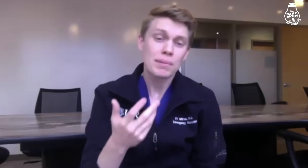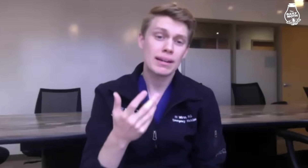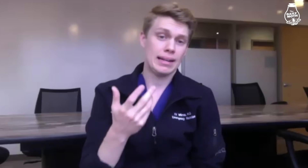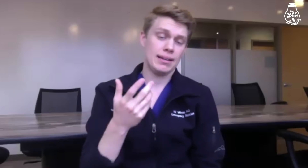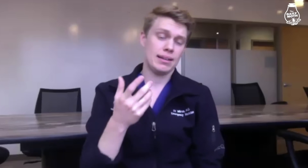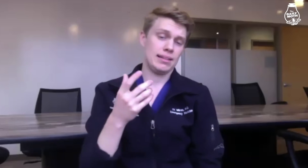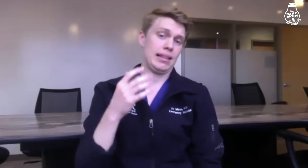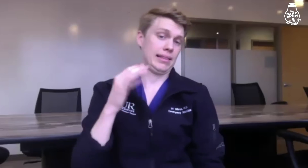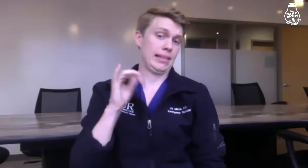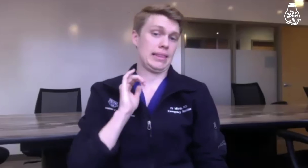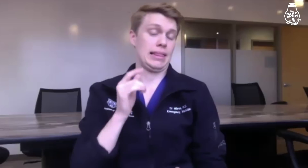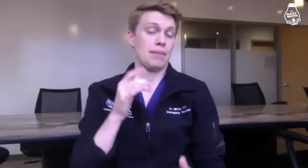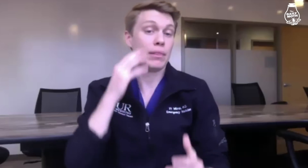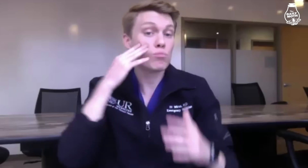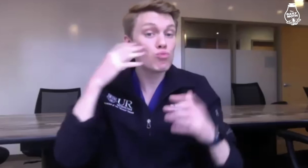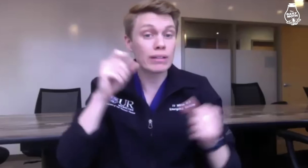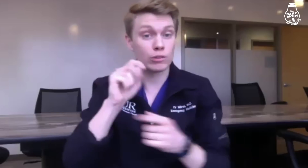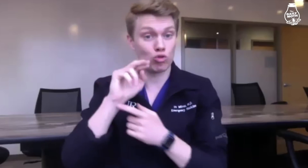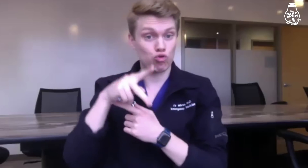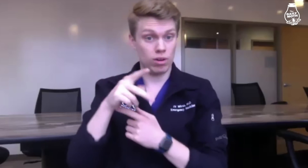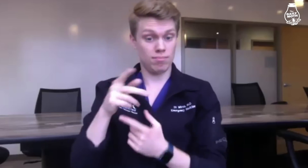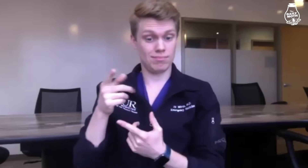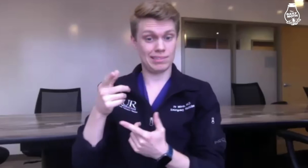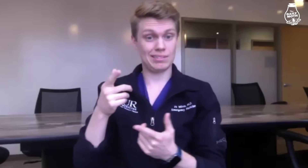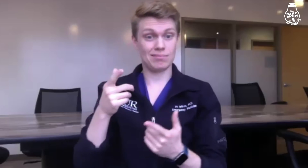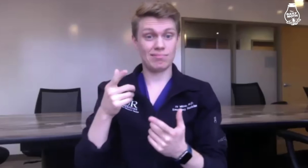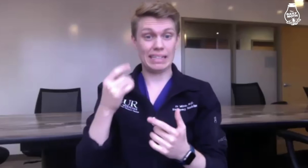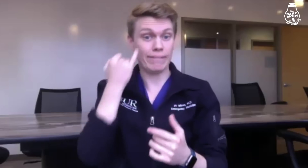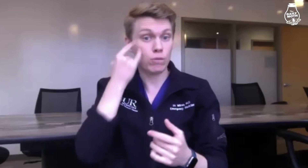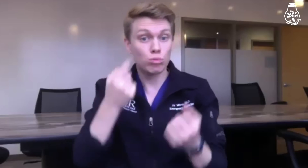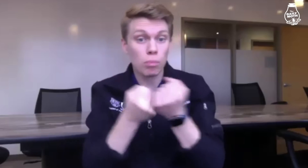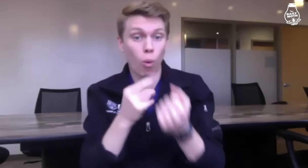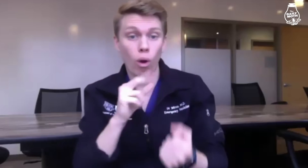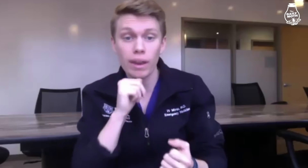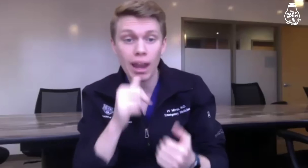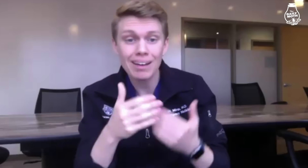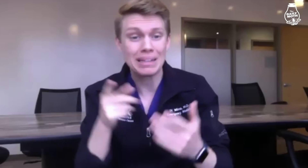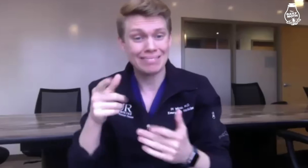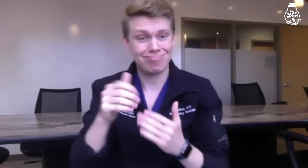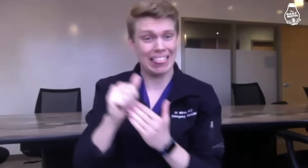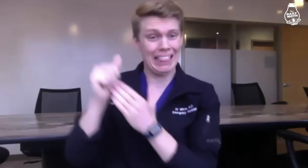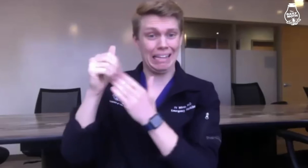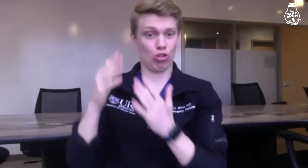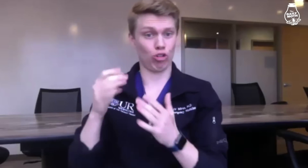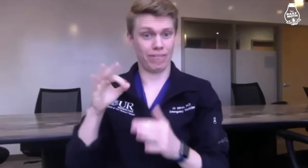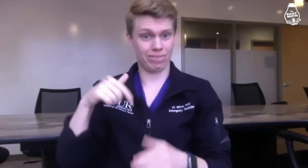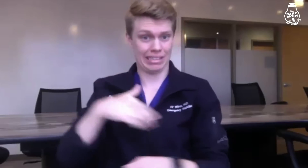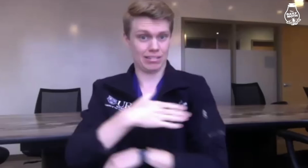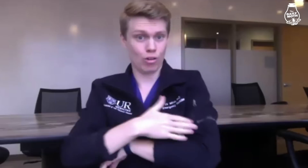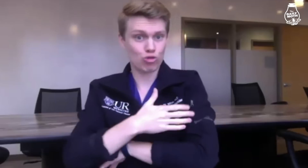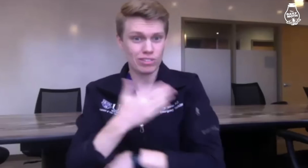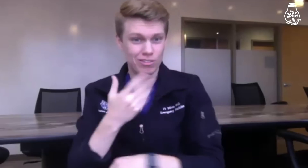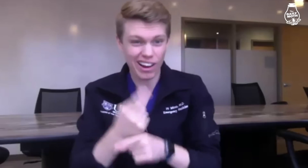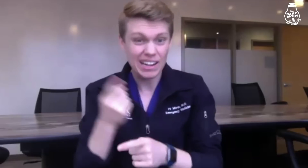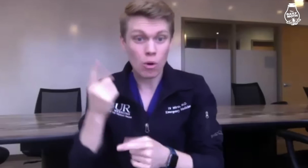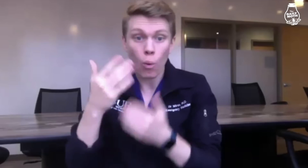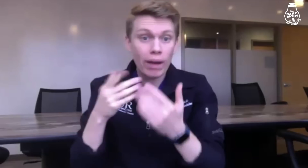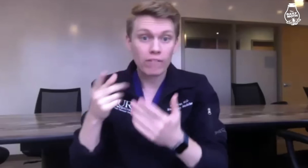Well, President Trump, regardless if you support him or not, he is the leader of this country, right?